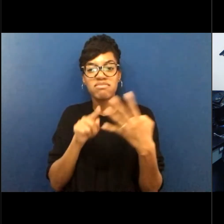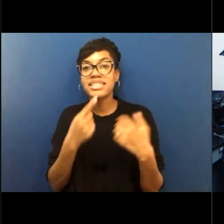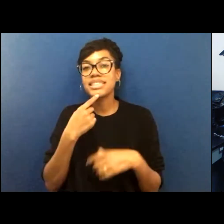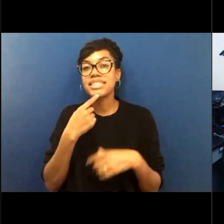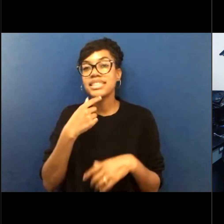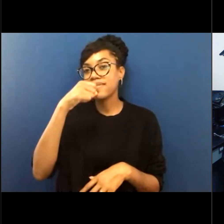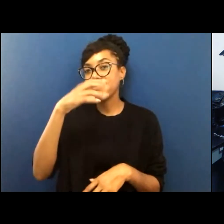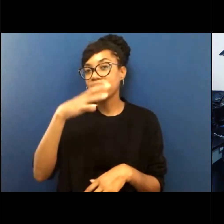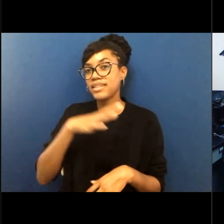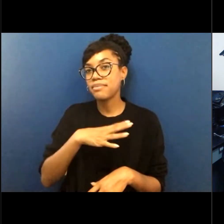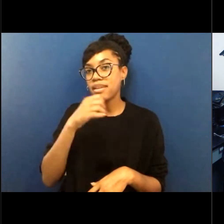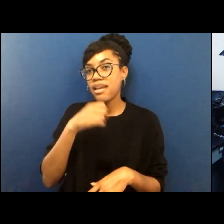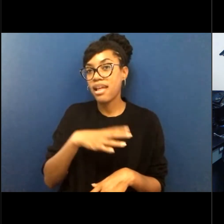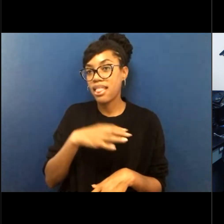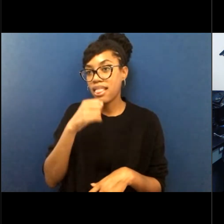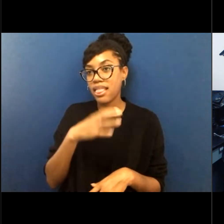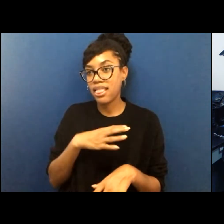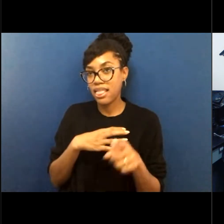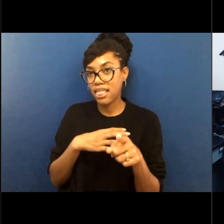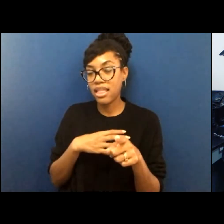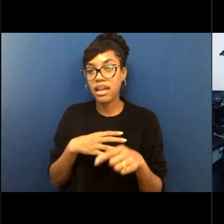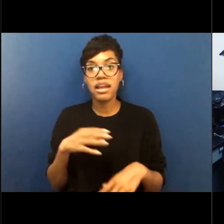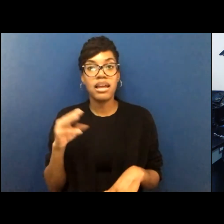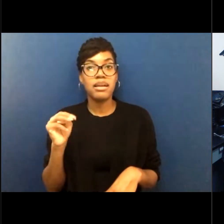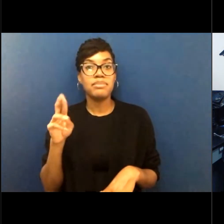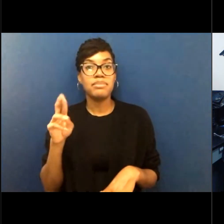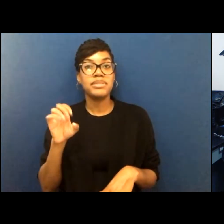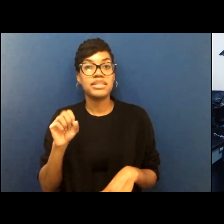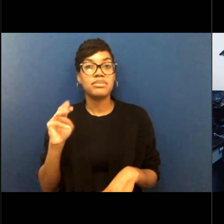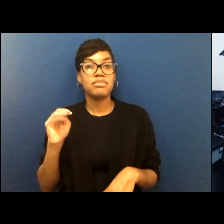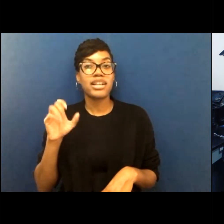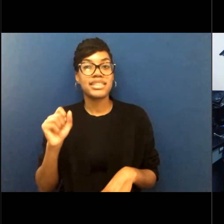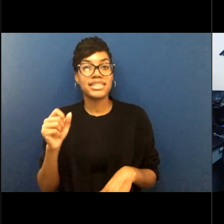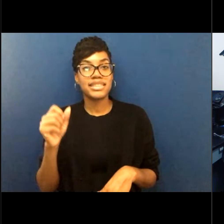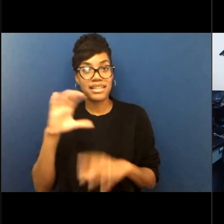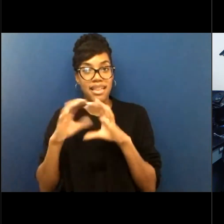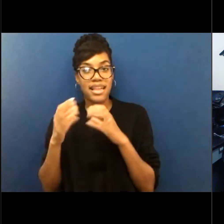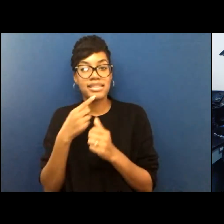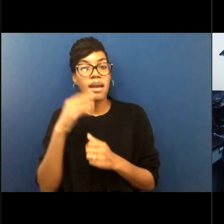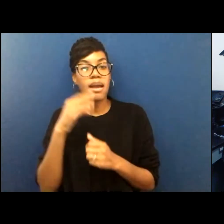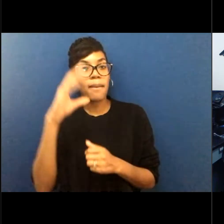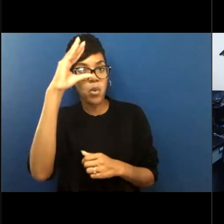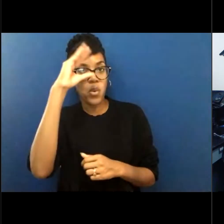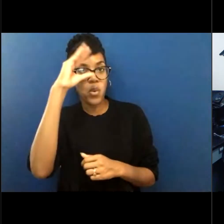Mrs. Marcus's class is thinking it's a boy. Allison Paul thinks it's a she, a female.